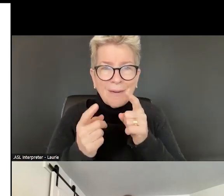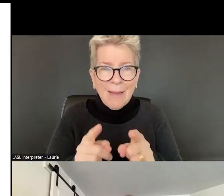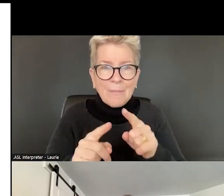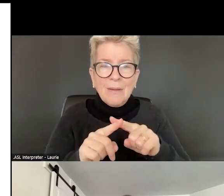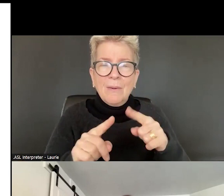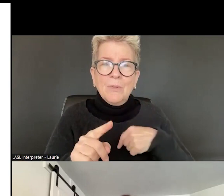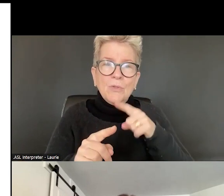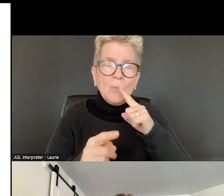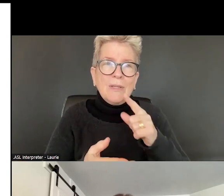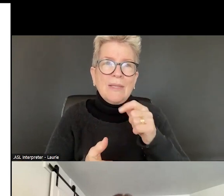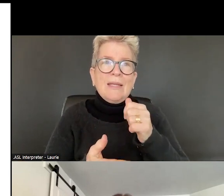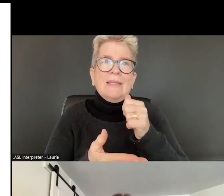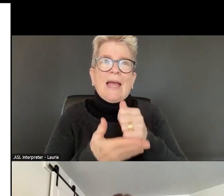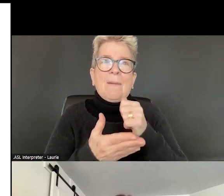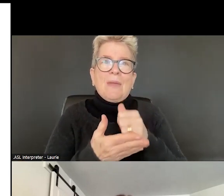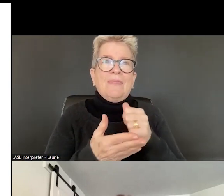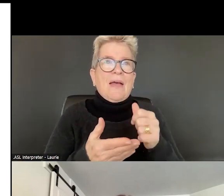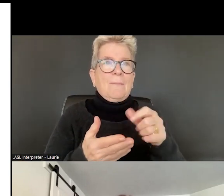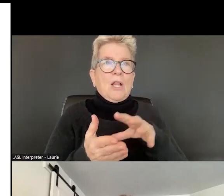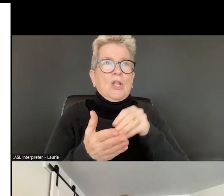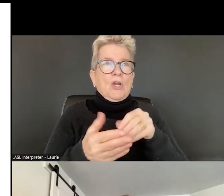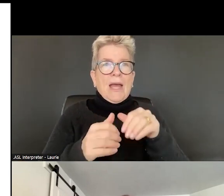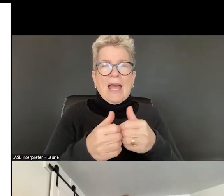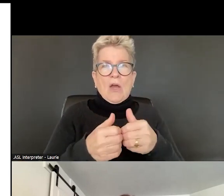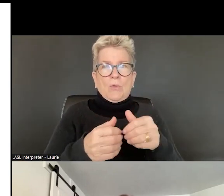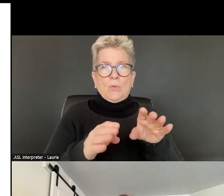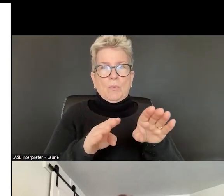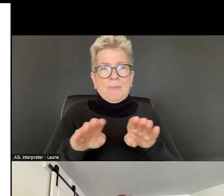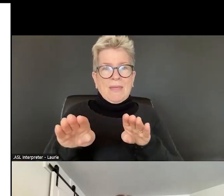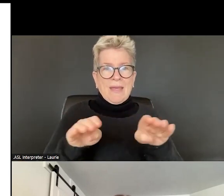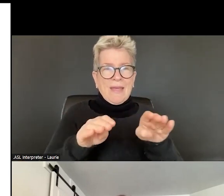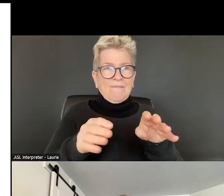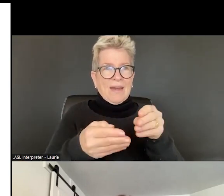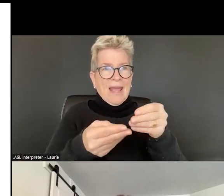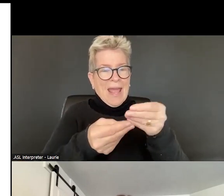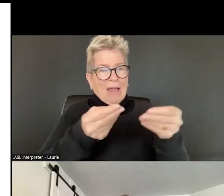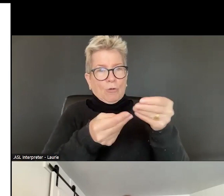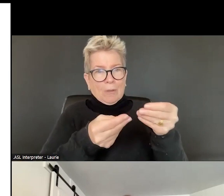financial behaviors. And then after that, after I kind of go through the research,